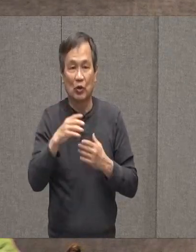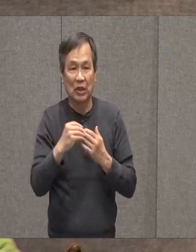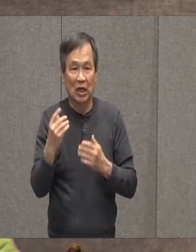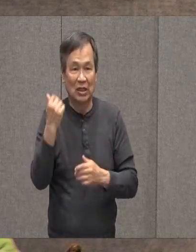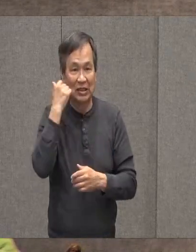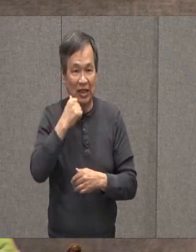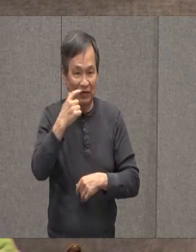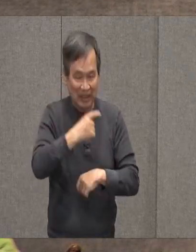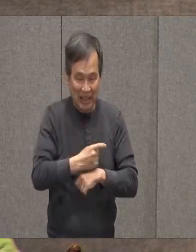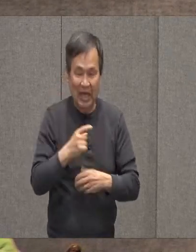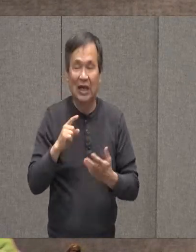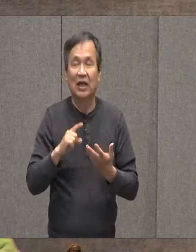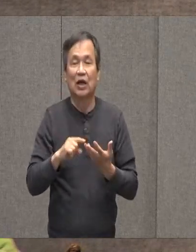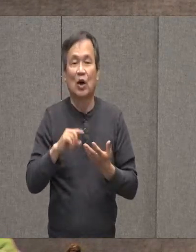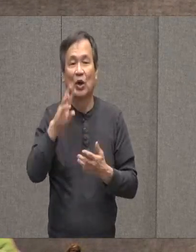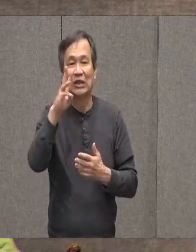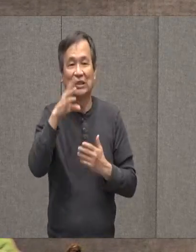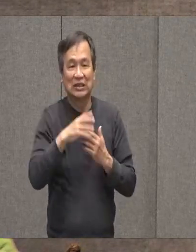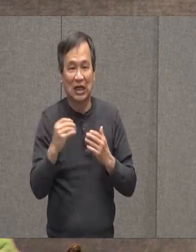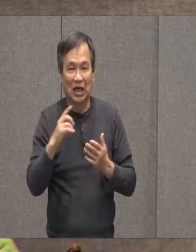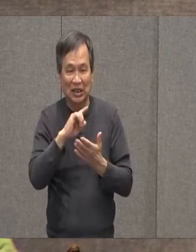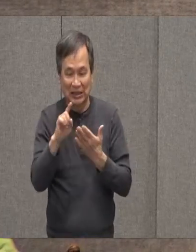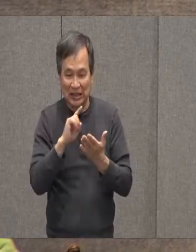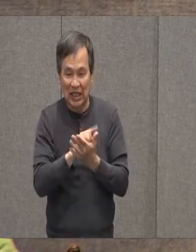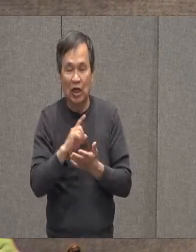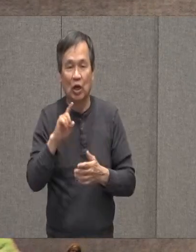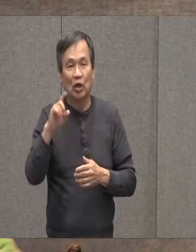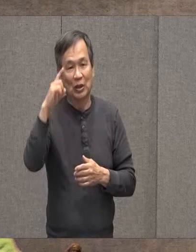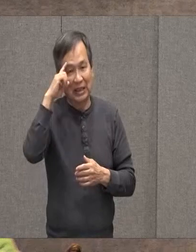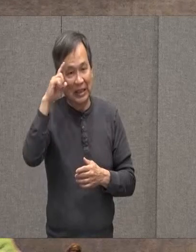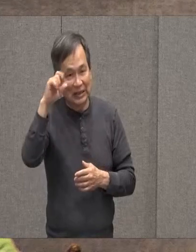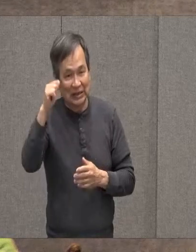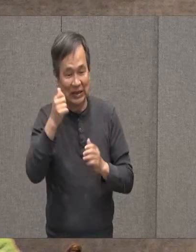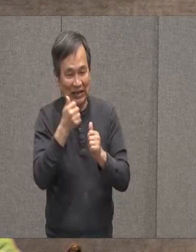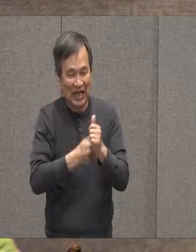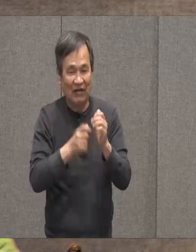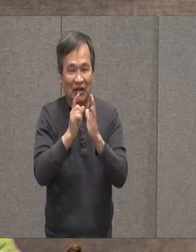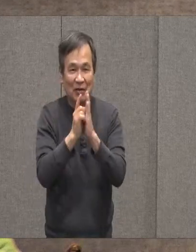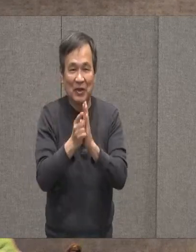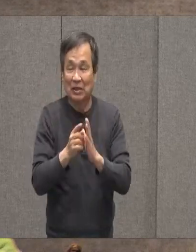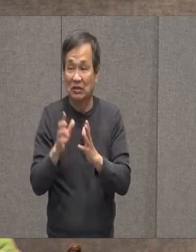or six dollars an hour or ten cents a minute, just from sitting in the bank.